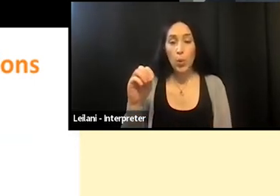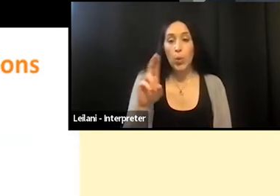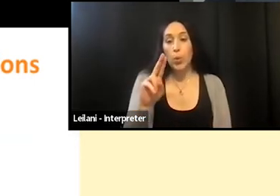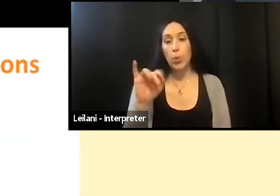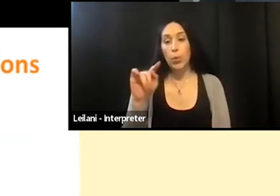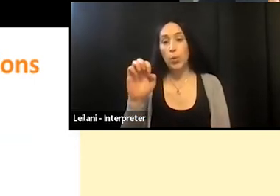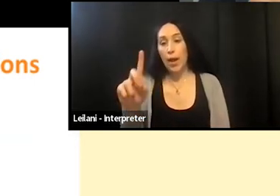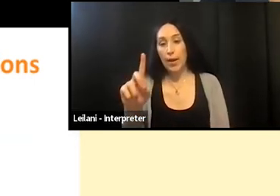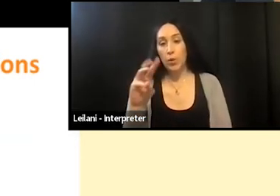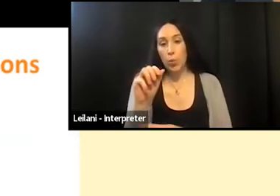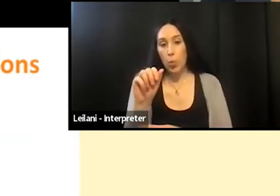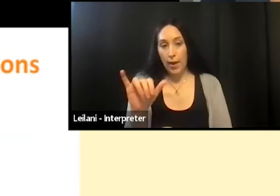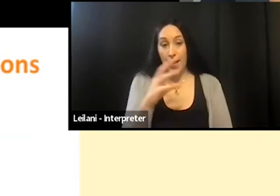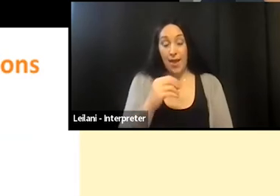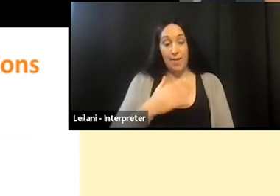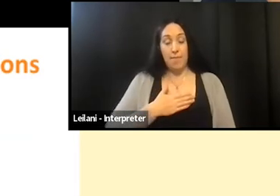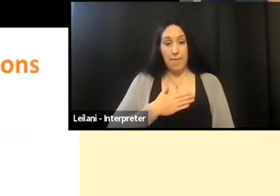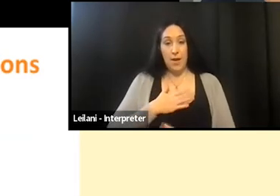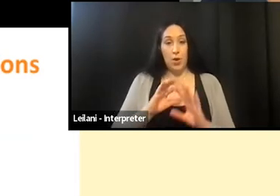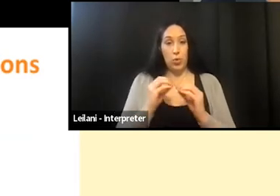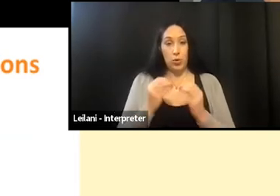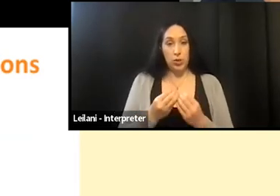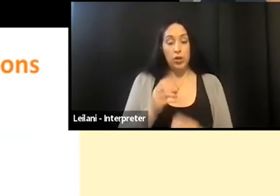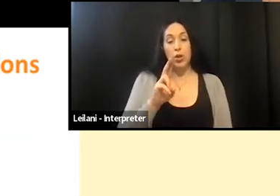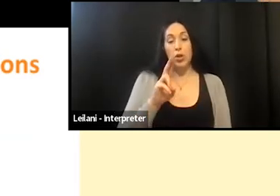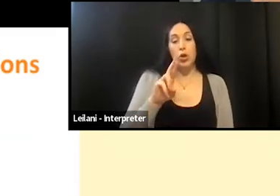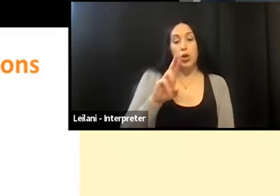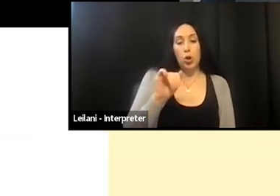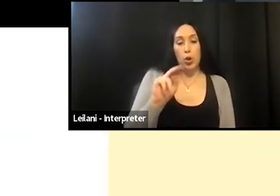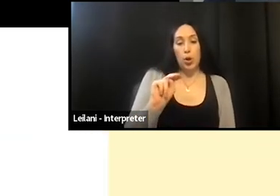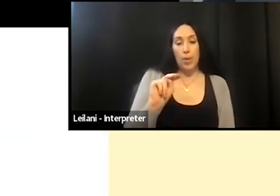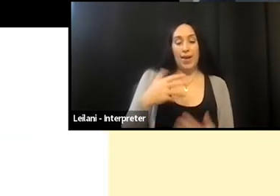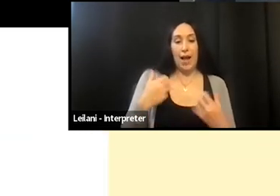and my organization, Urban Health Partnerships. Next slide, please.